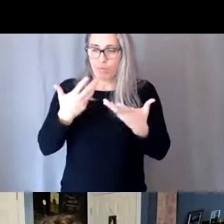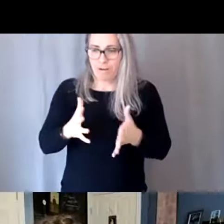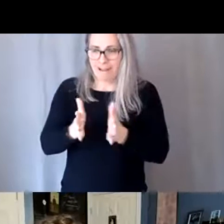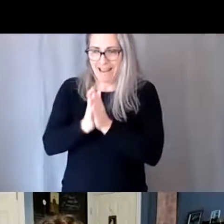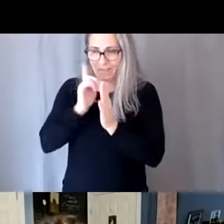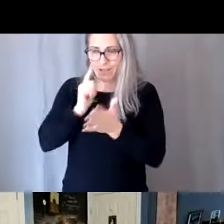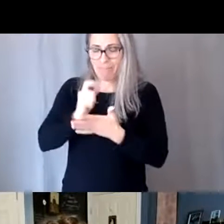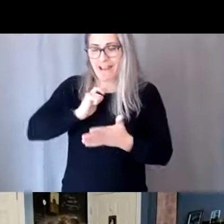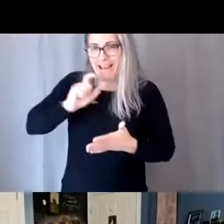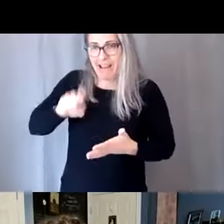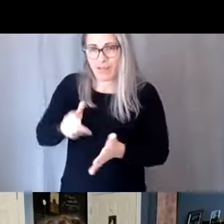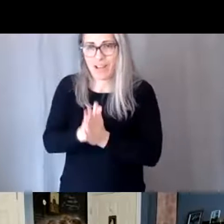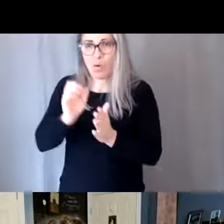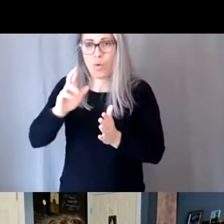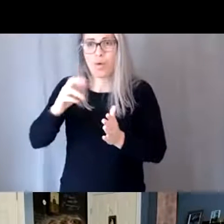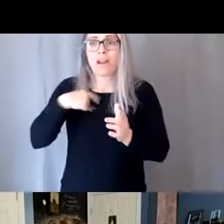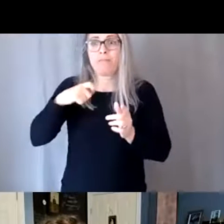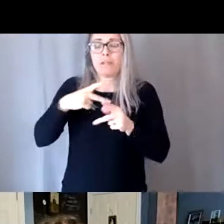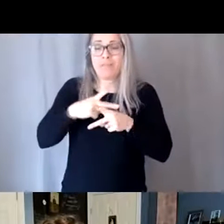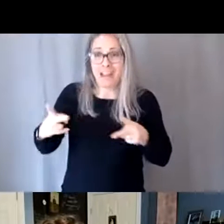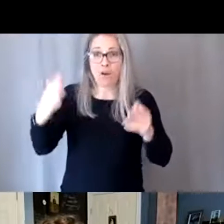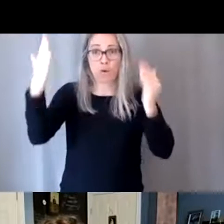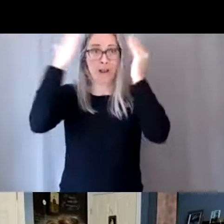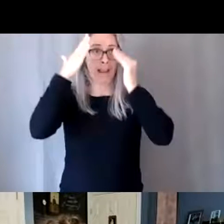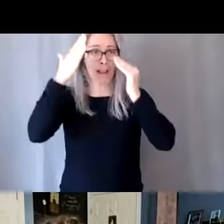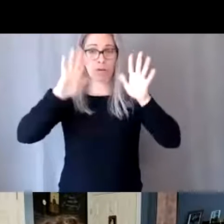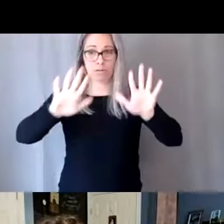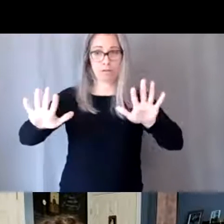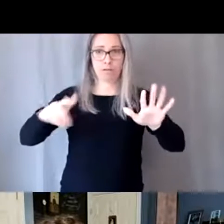awareness of needs and help and participating in sort of community